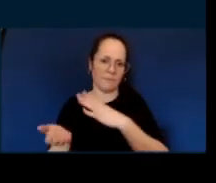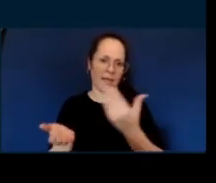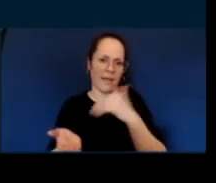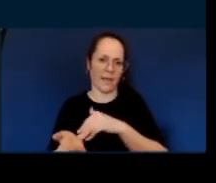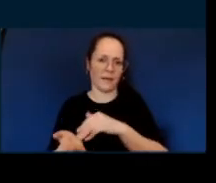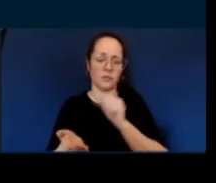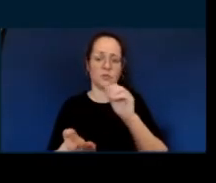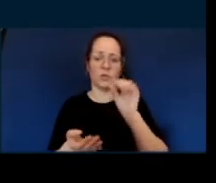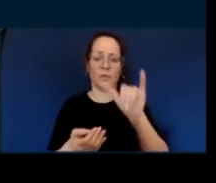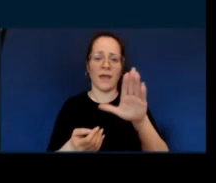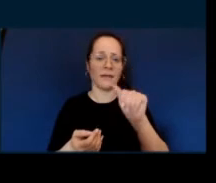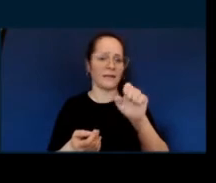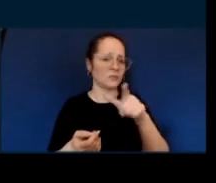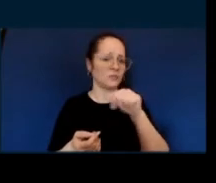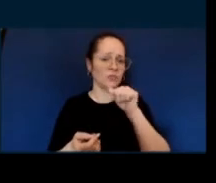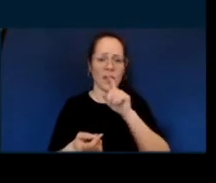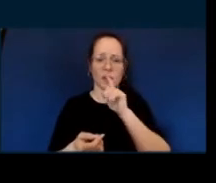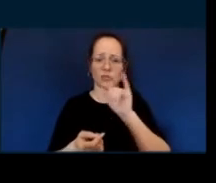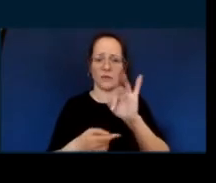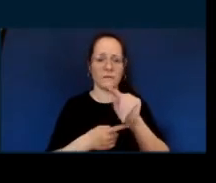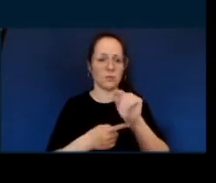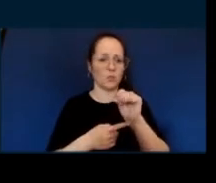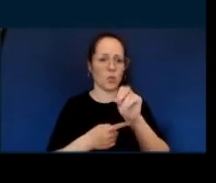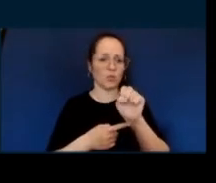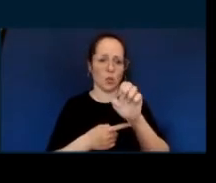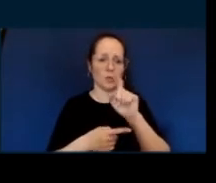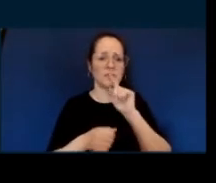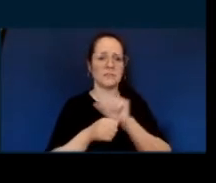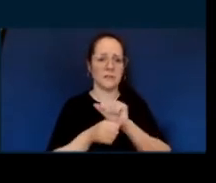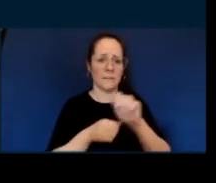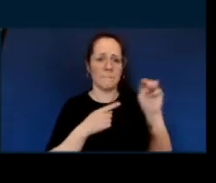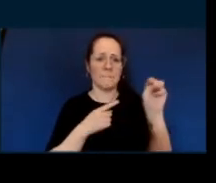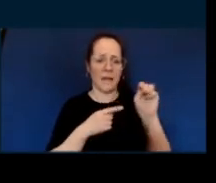YOU'RE NOT SURE IF THE TORSO IS MALE, HERE'S EXAMPLES FROM ANOTHER WEBSITE WHERE THEY'RE